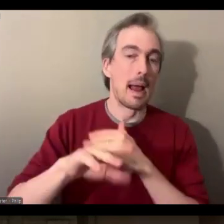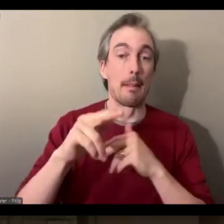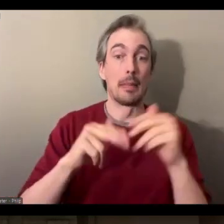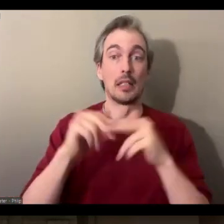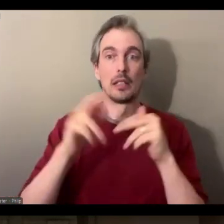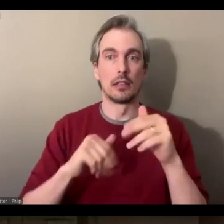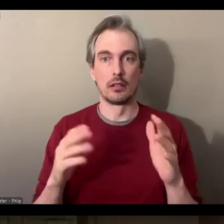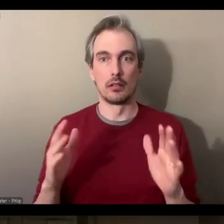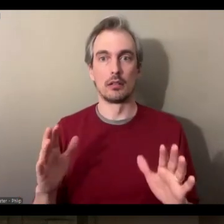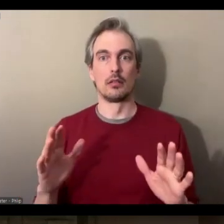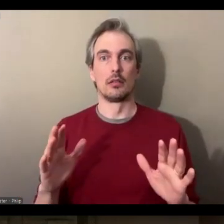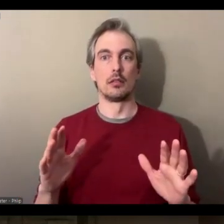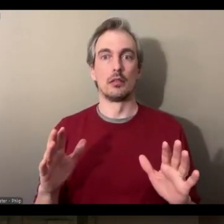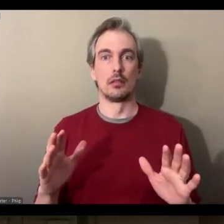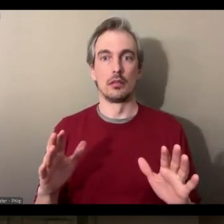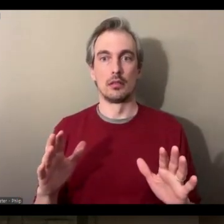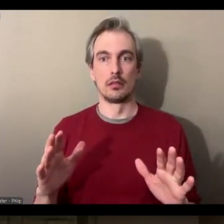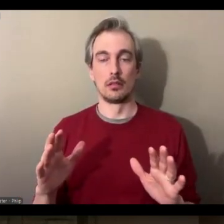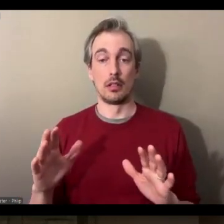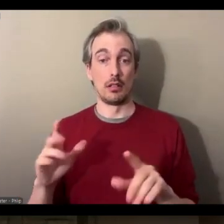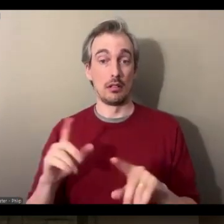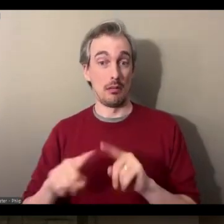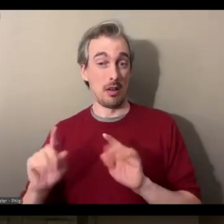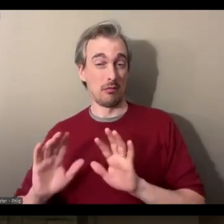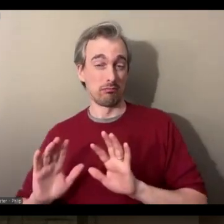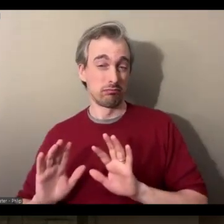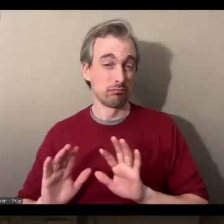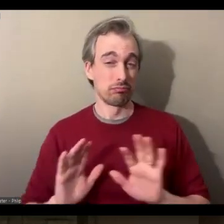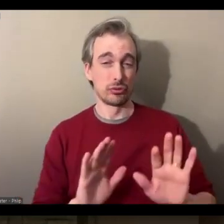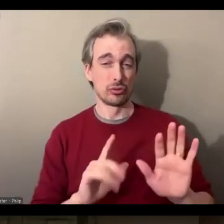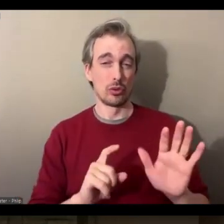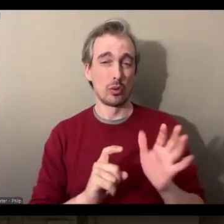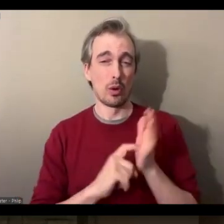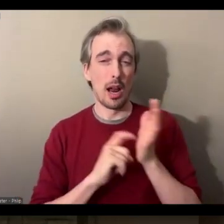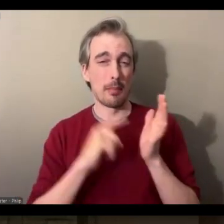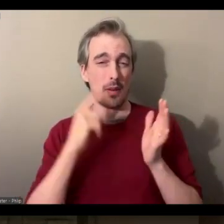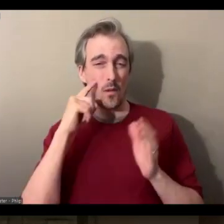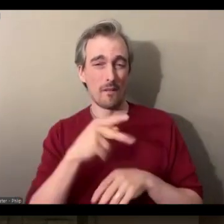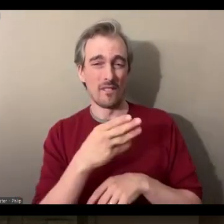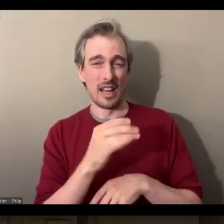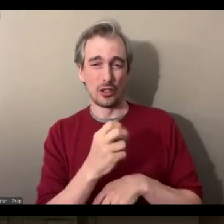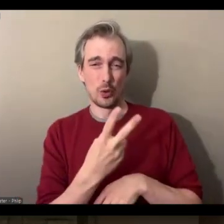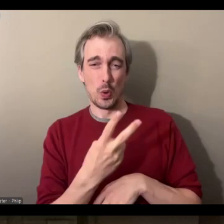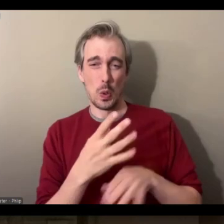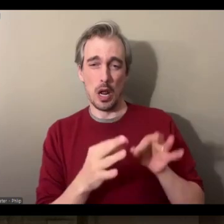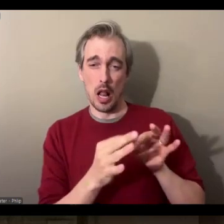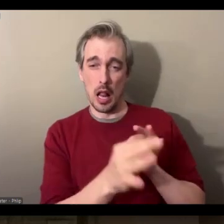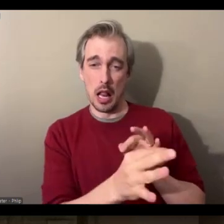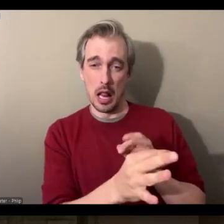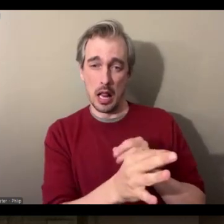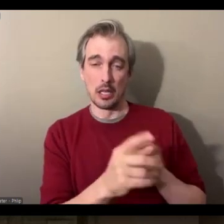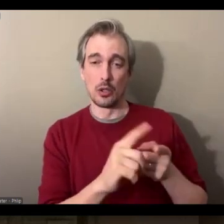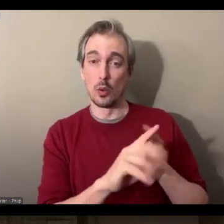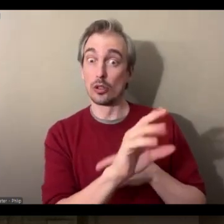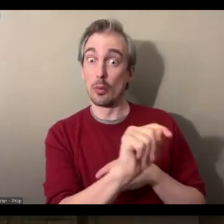also means that the work really continues not for six months, like we said at the beginning. You're